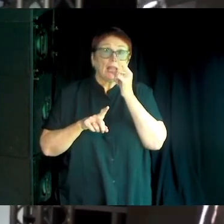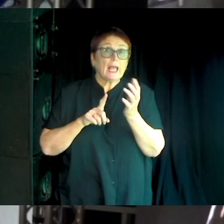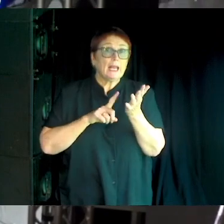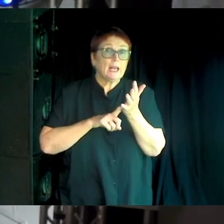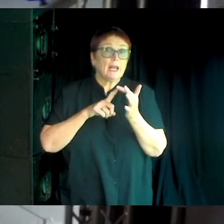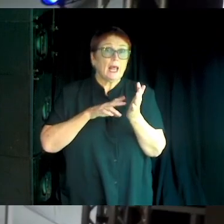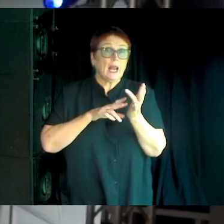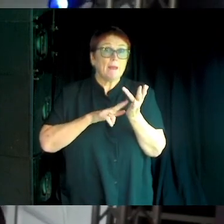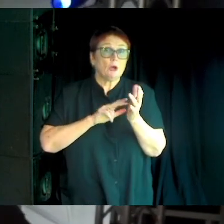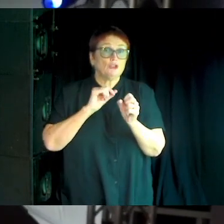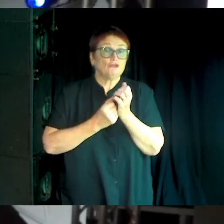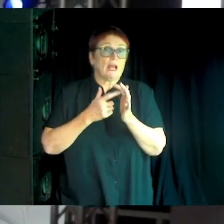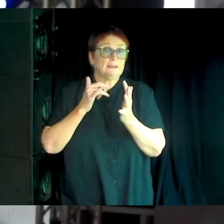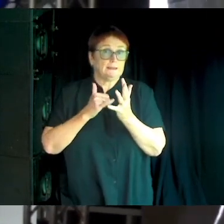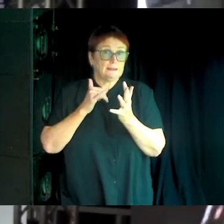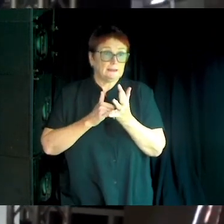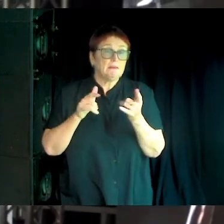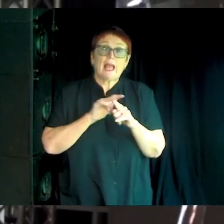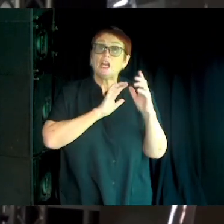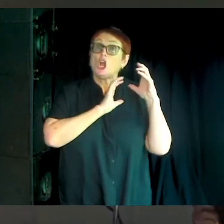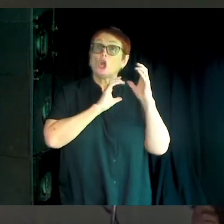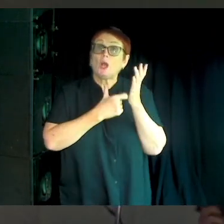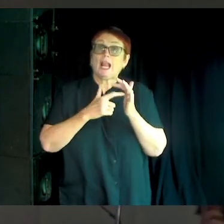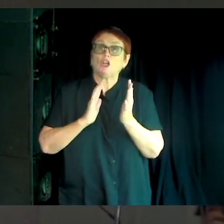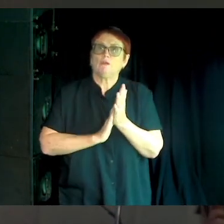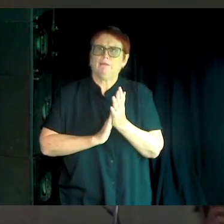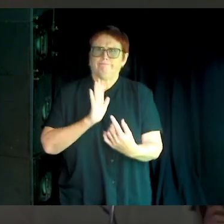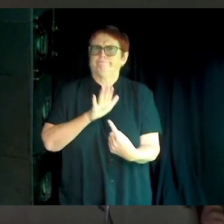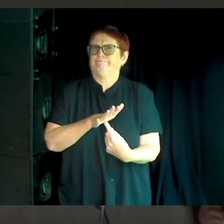and obviously we I also have coconut cream this is one of the most essential part of the cooking